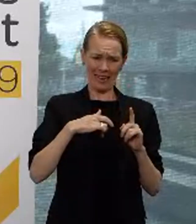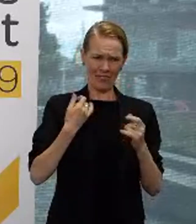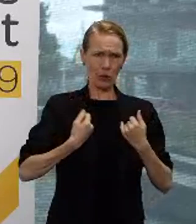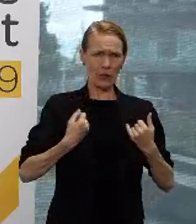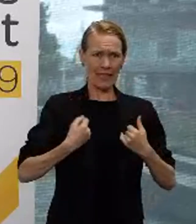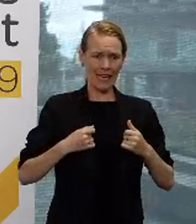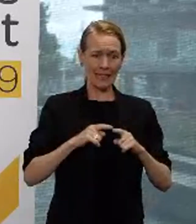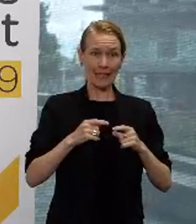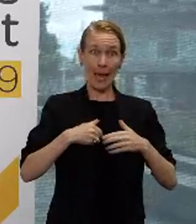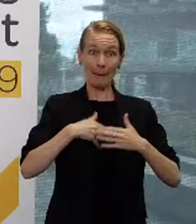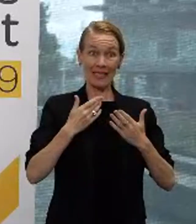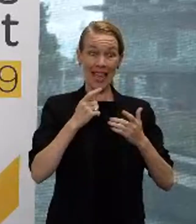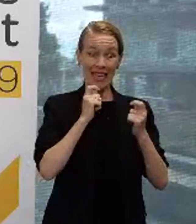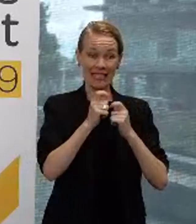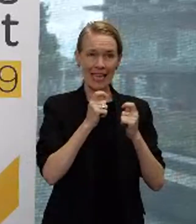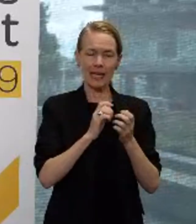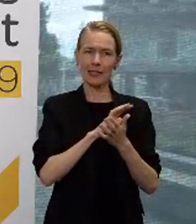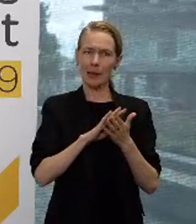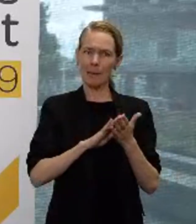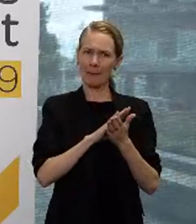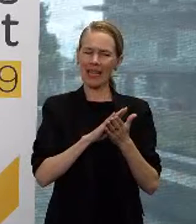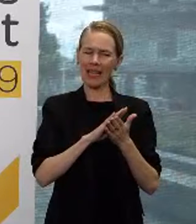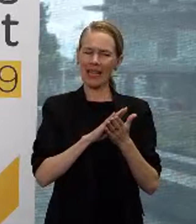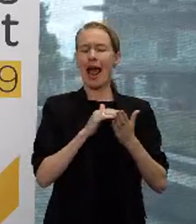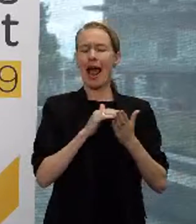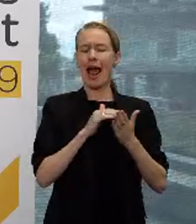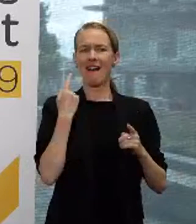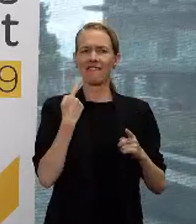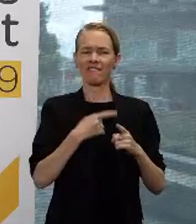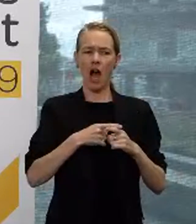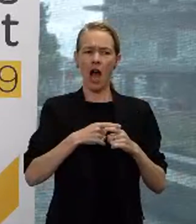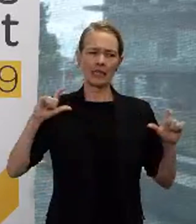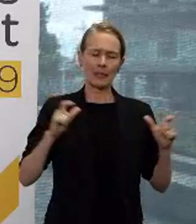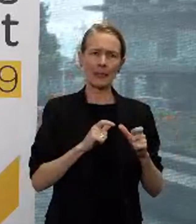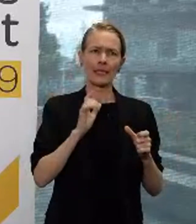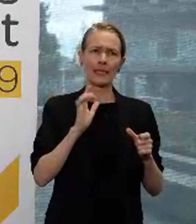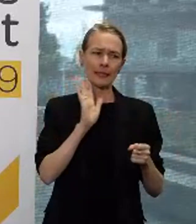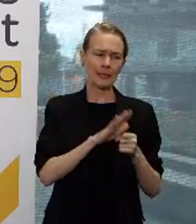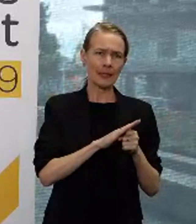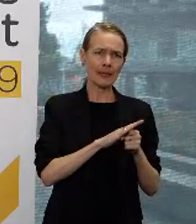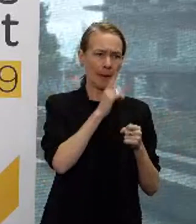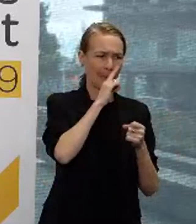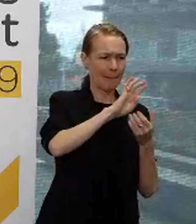we've been able to move to quickly contain and prevent any spread of the virus.